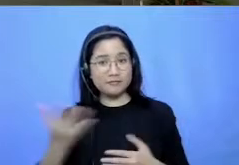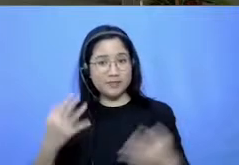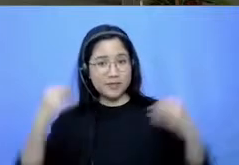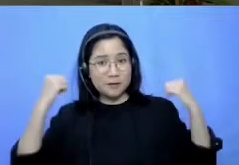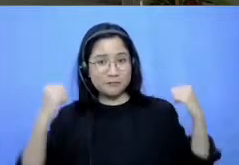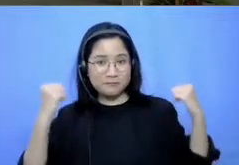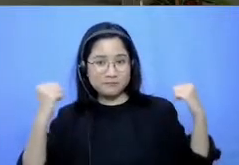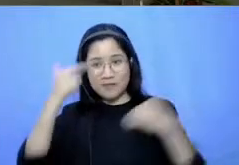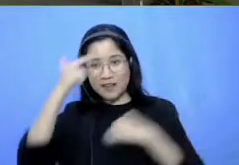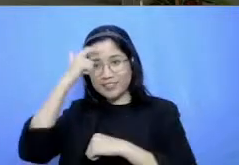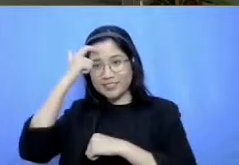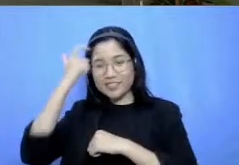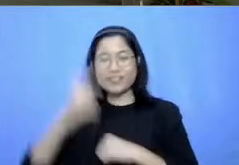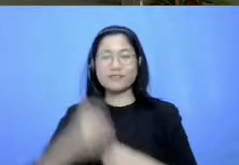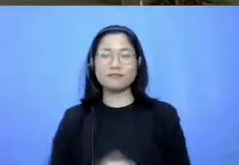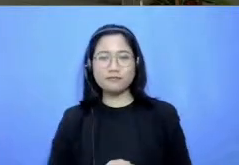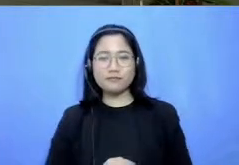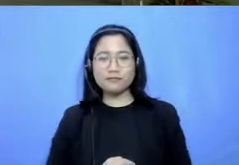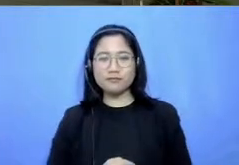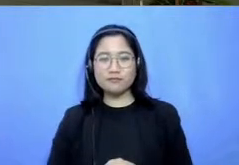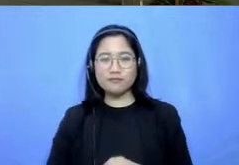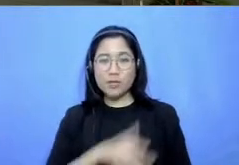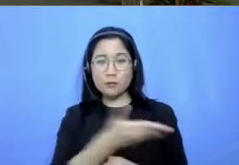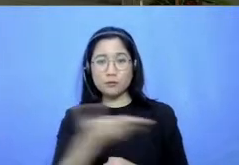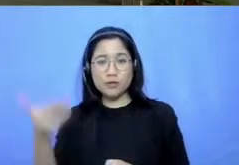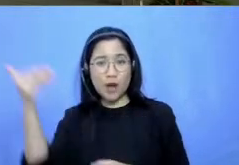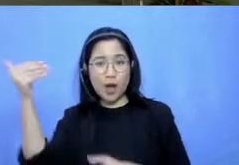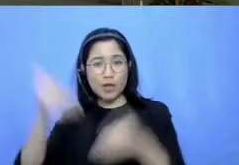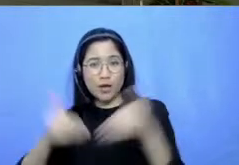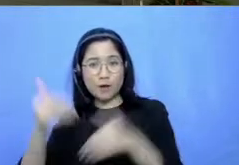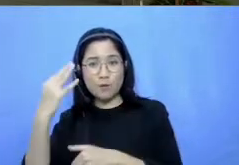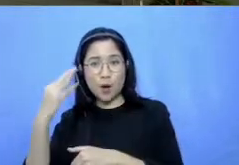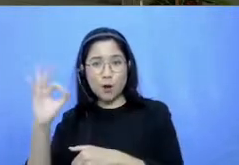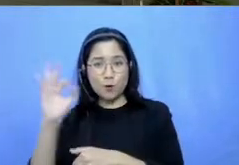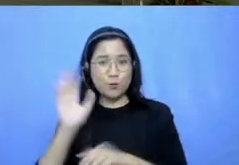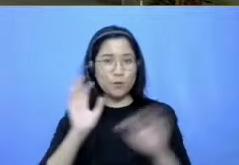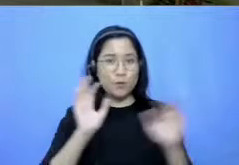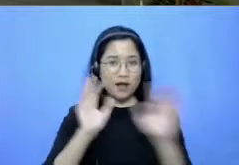also saw something that just arrived okay the name of the mother and father has never been at all because the